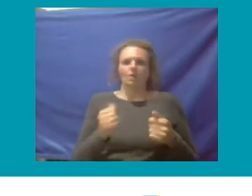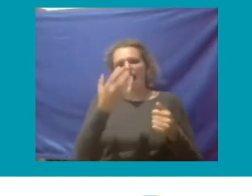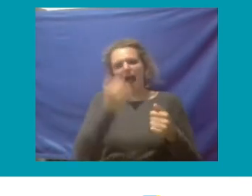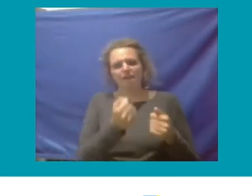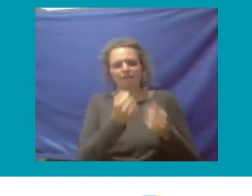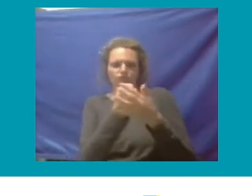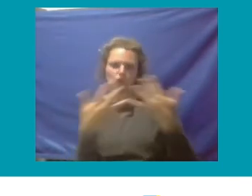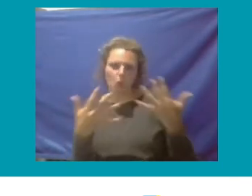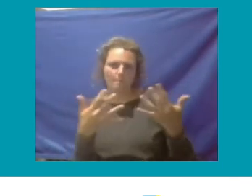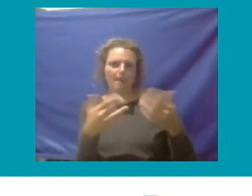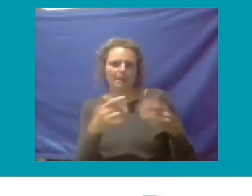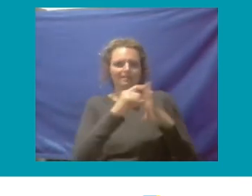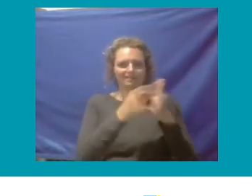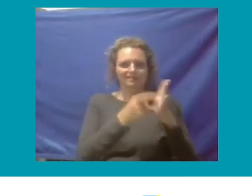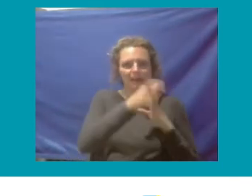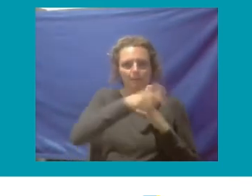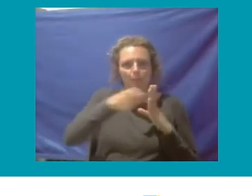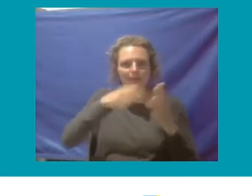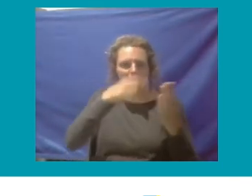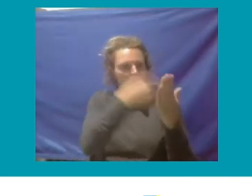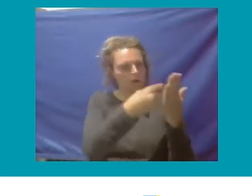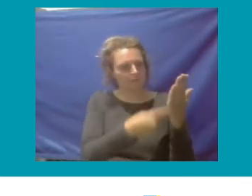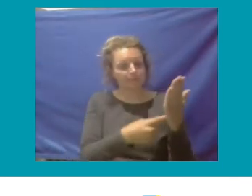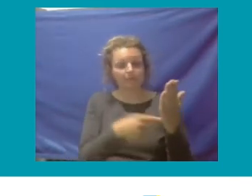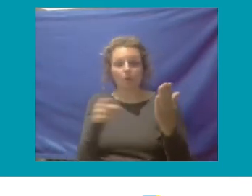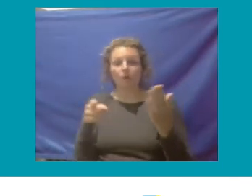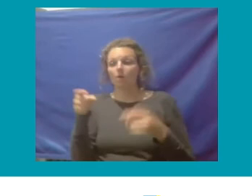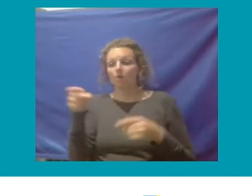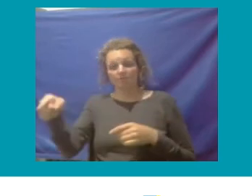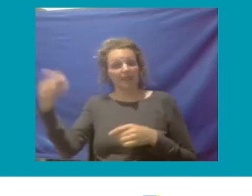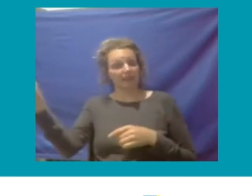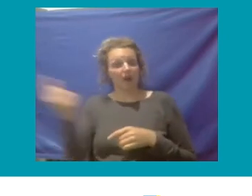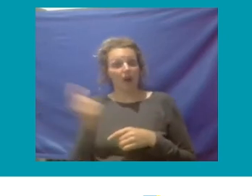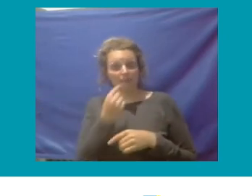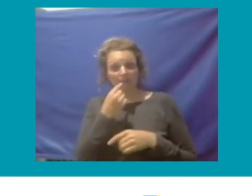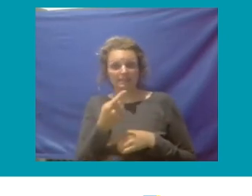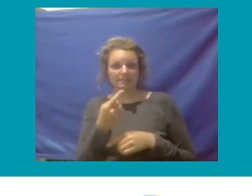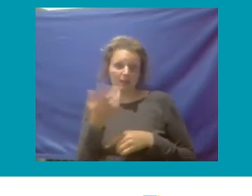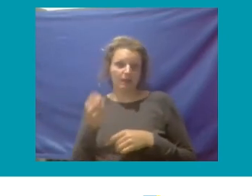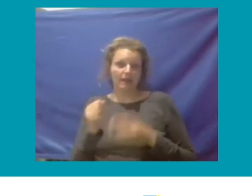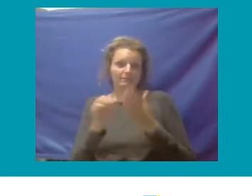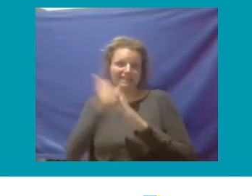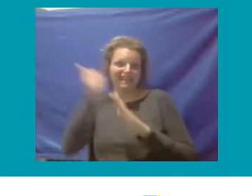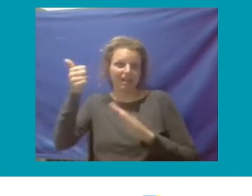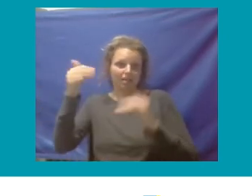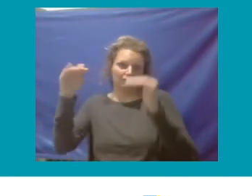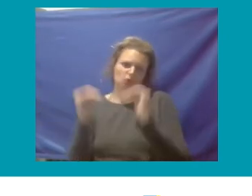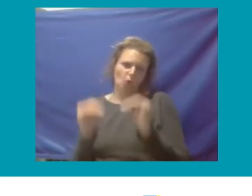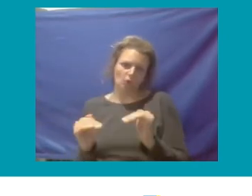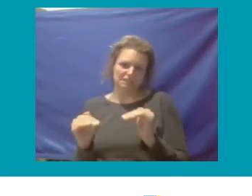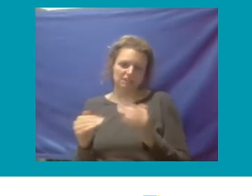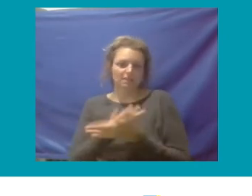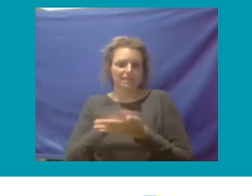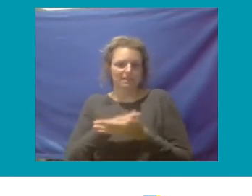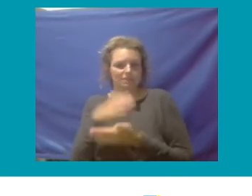We recognise that there's a whole. Wealth of talent that we're just not tapping into. We need your services and that's